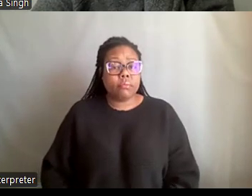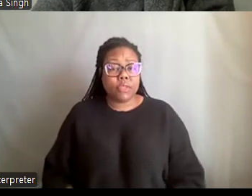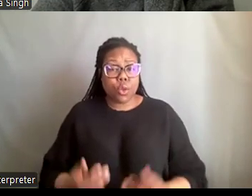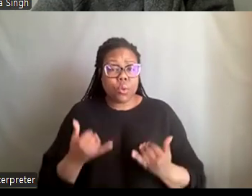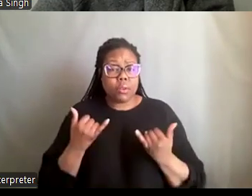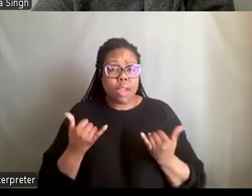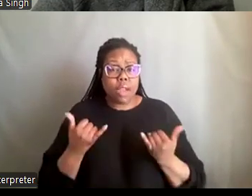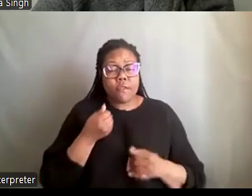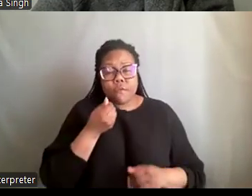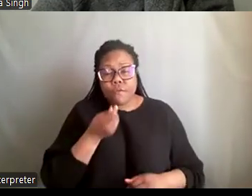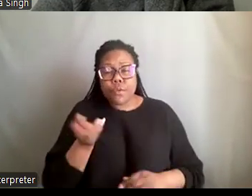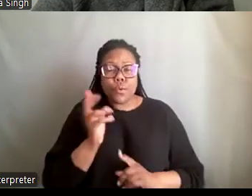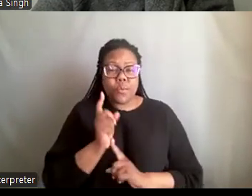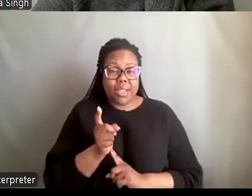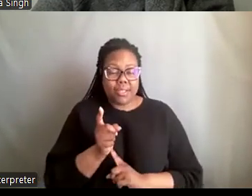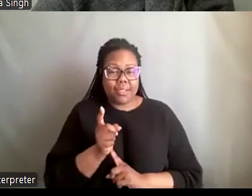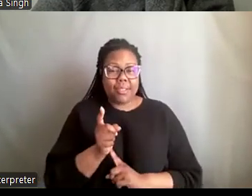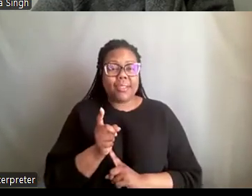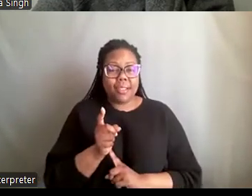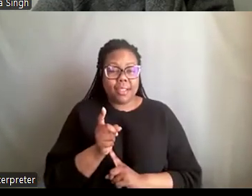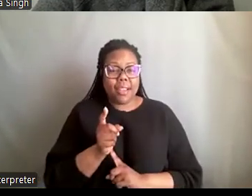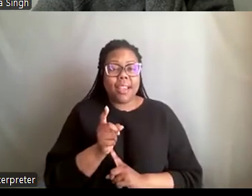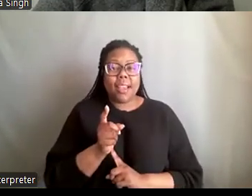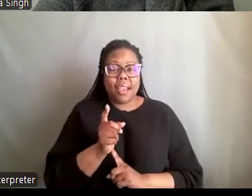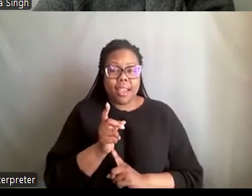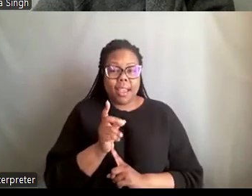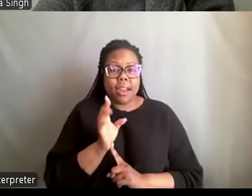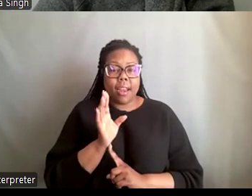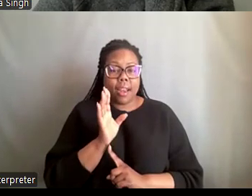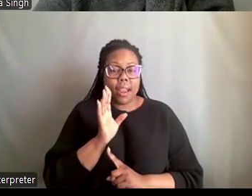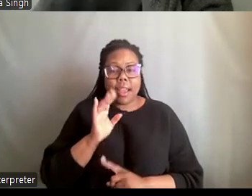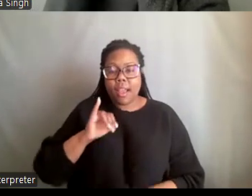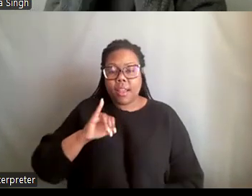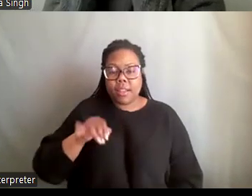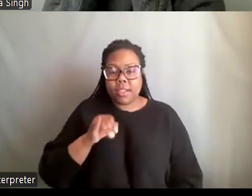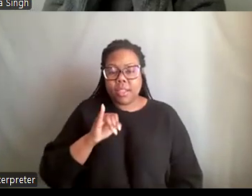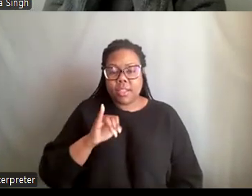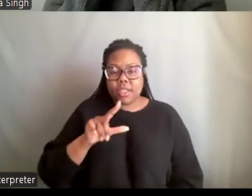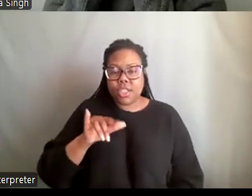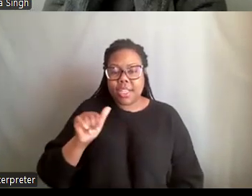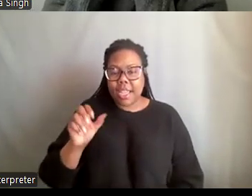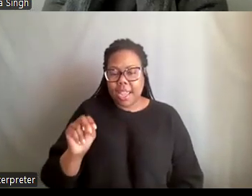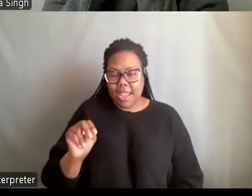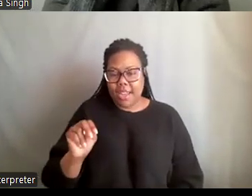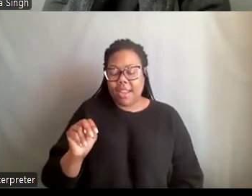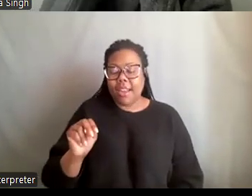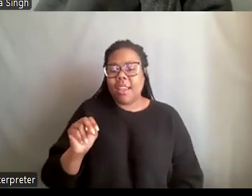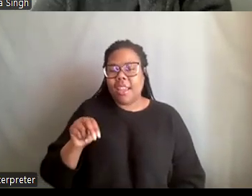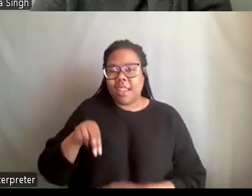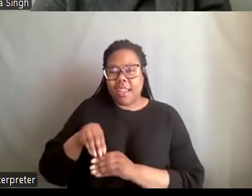So we just have a few minutes left, and I want to call out